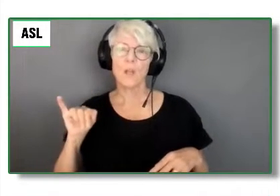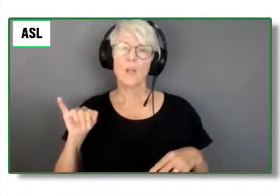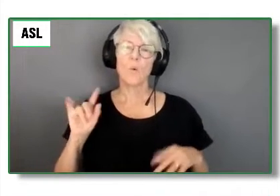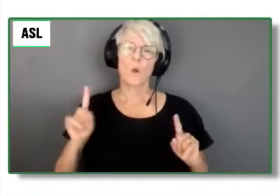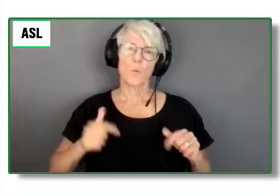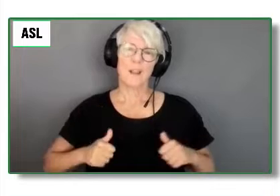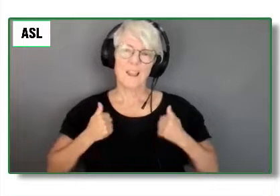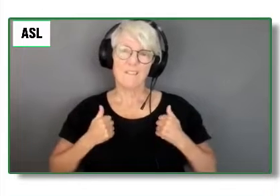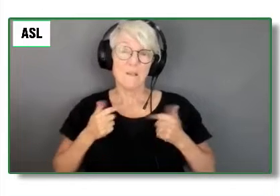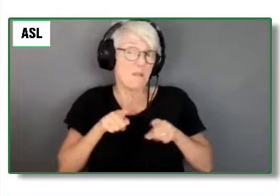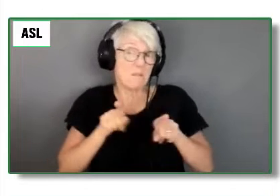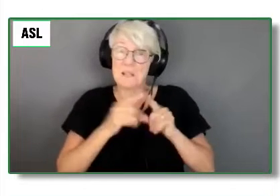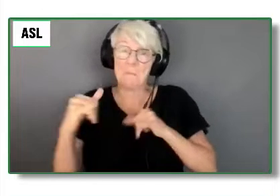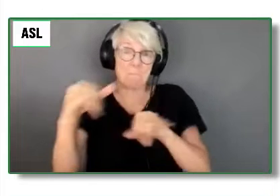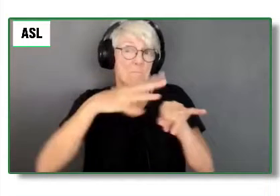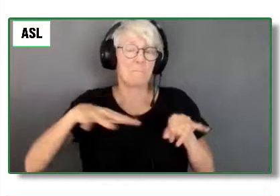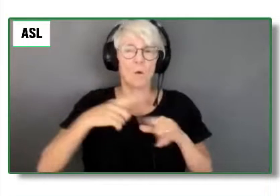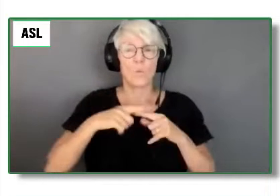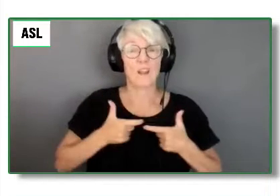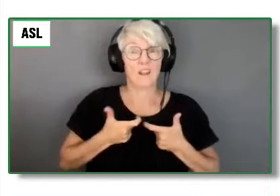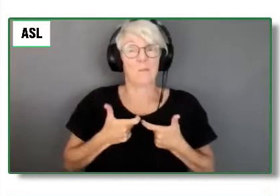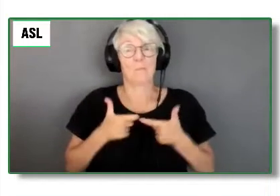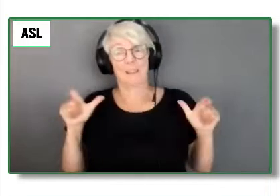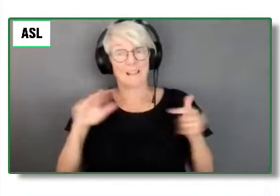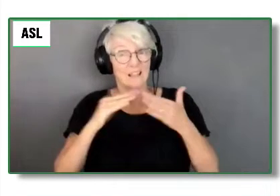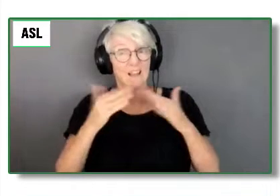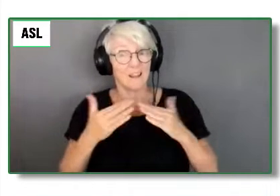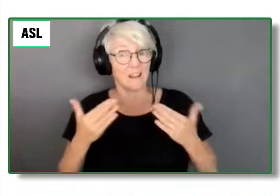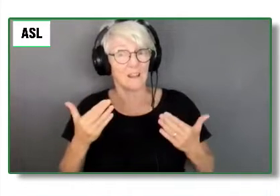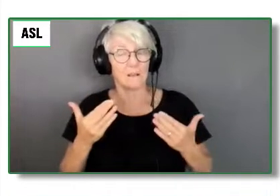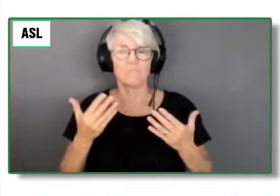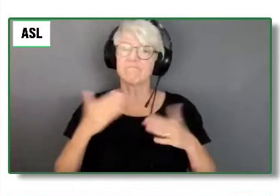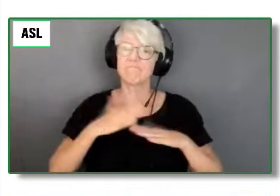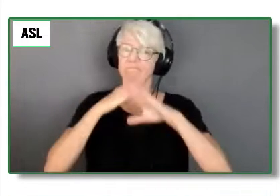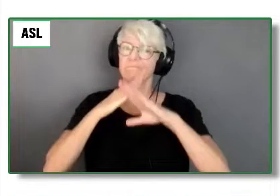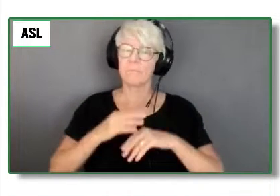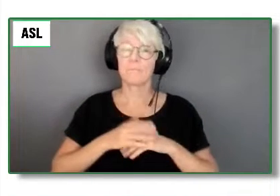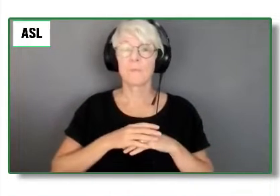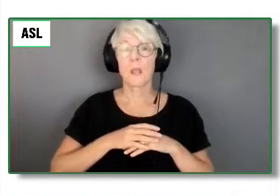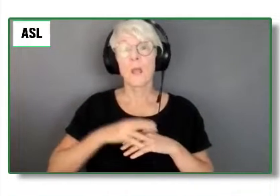large metropolitan area. Uh often public transit doesn't go to parks and often